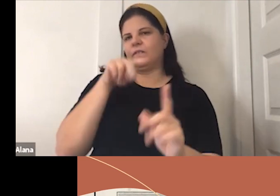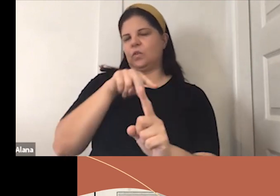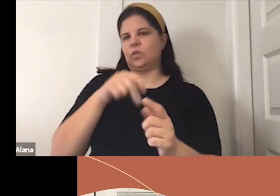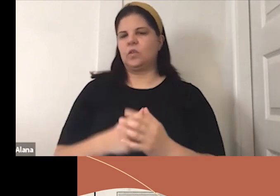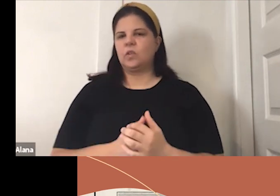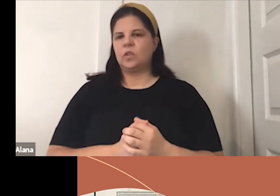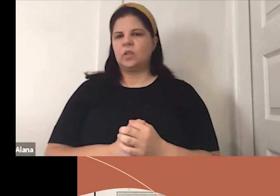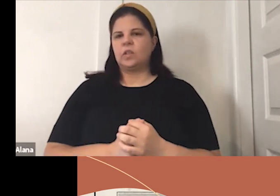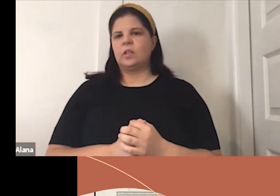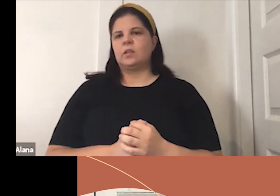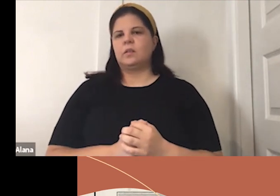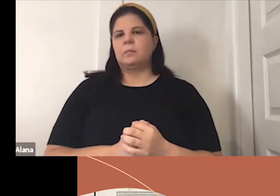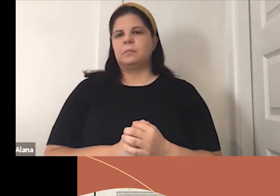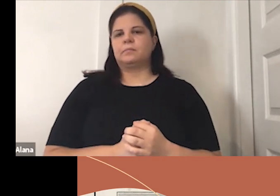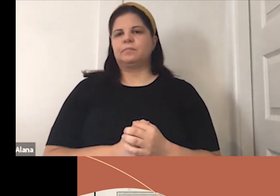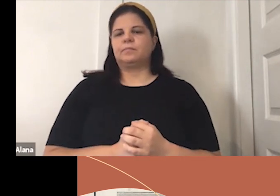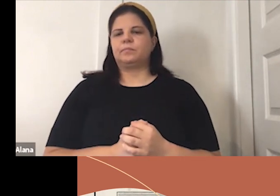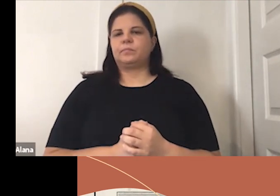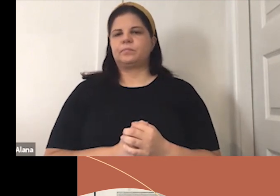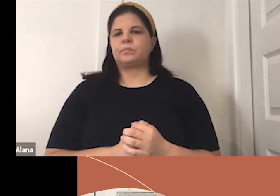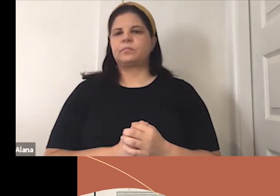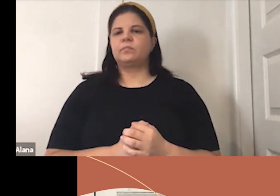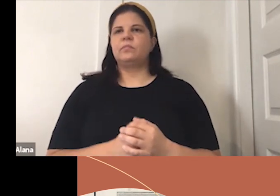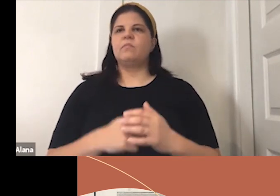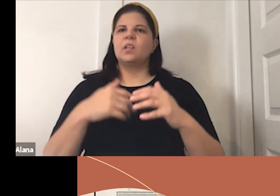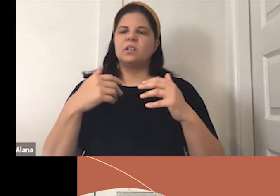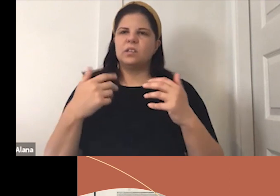And basically it considers deficiency.